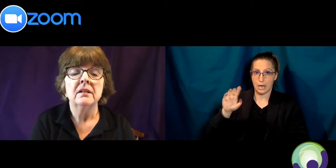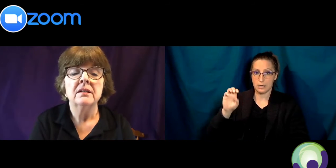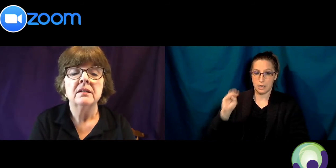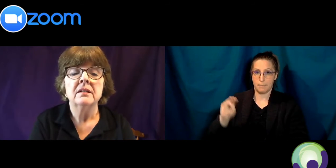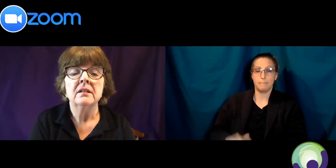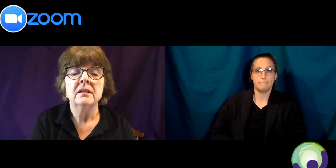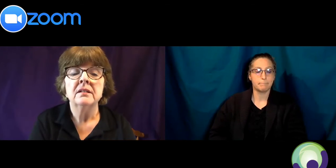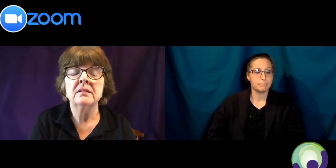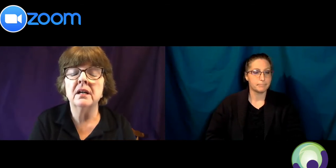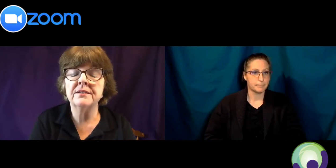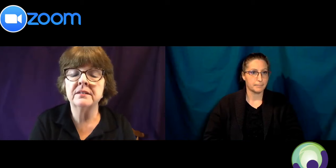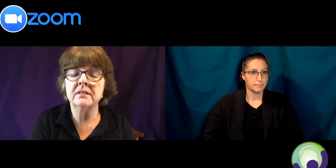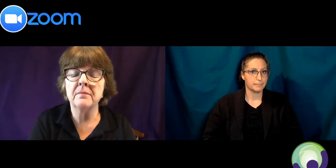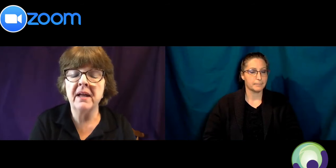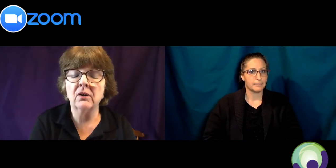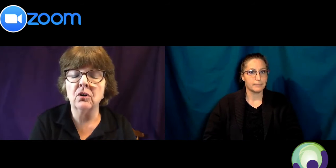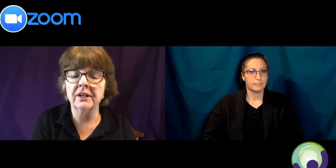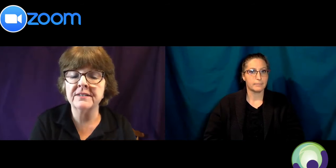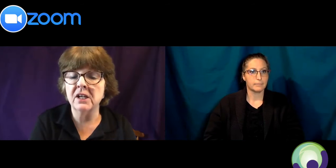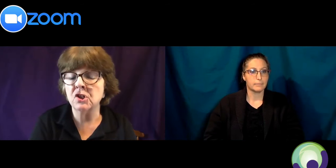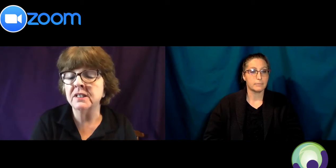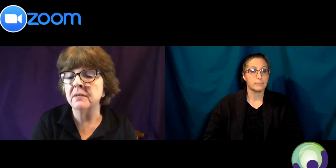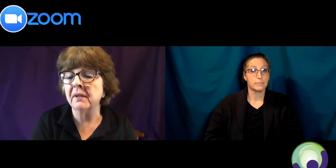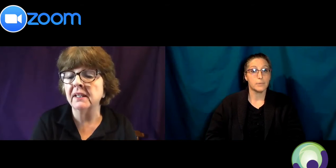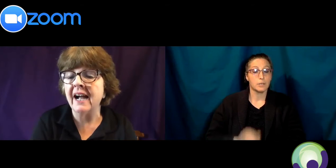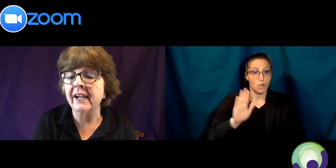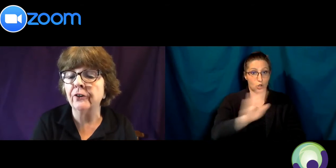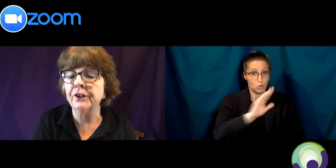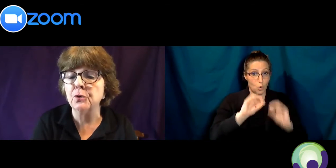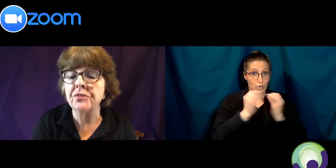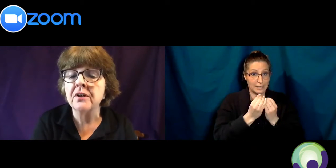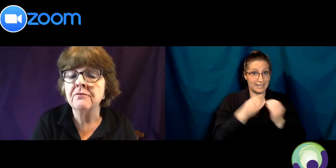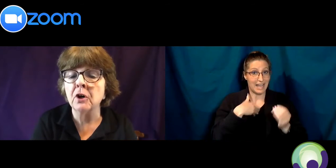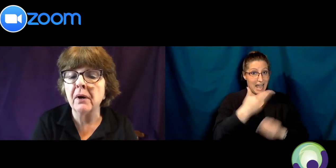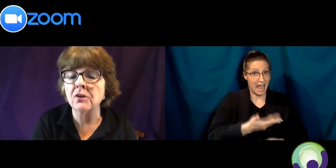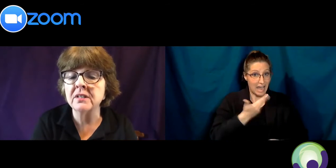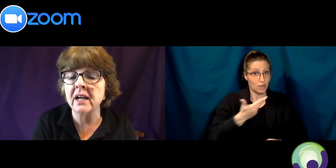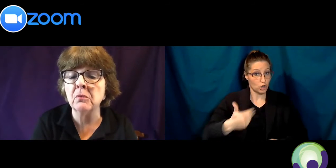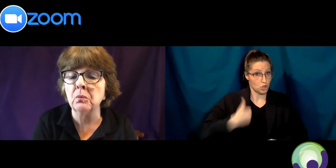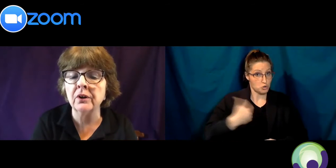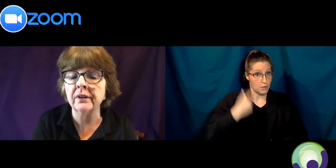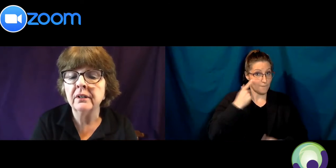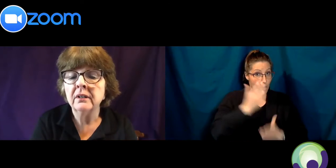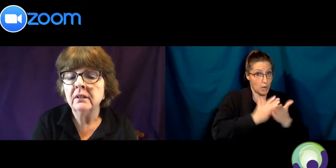Maryann: Does the Packer organization typically hire youth for part-time work